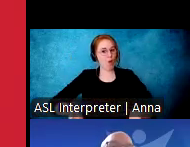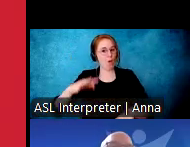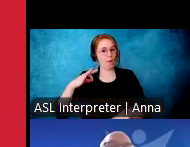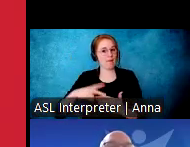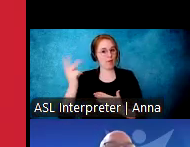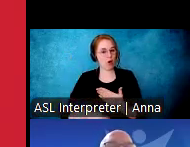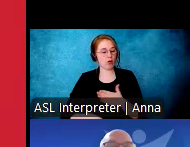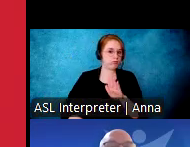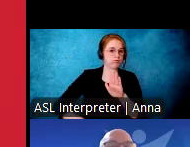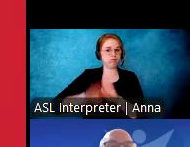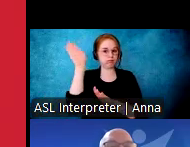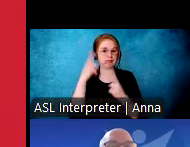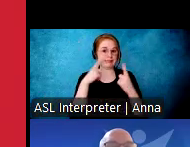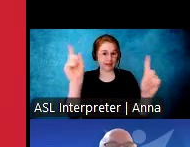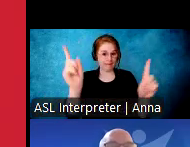and be successful. So next.